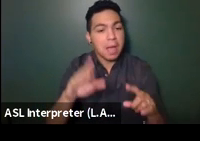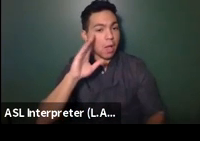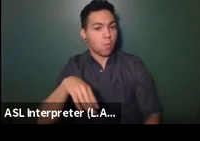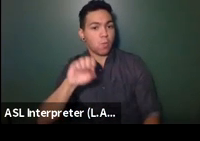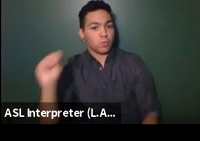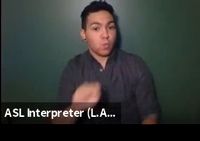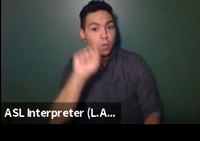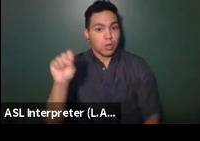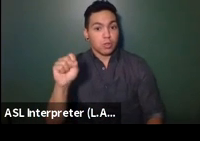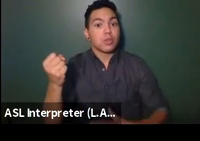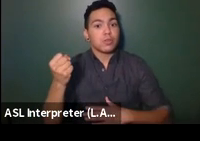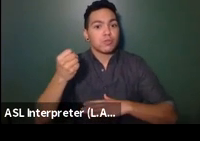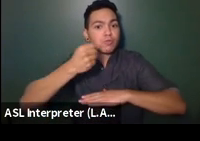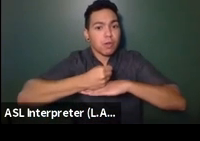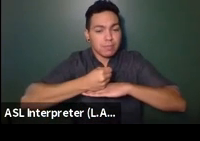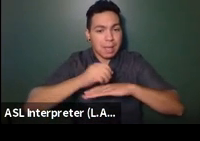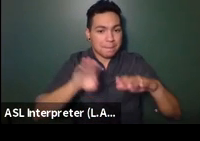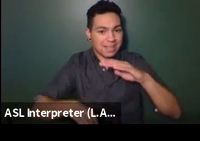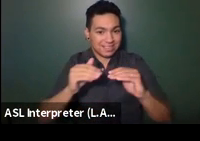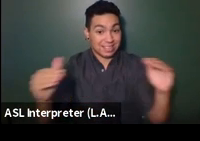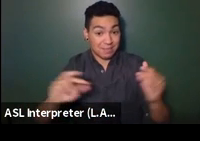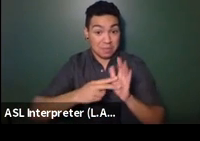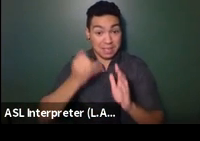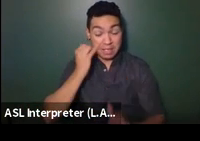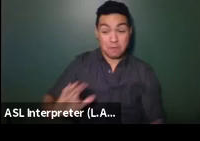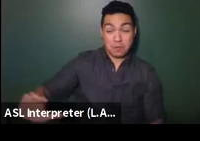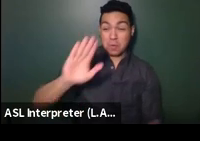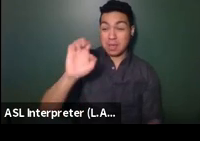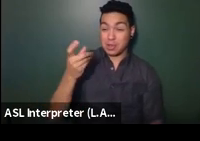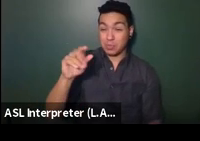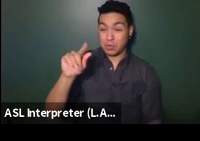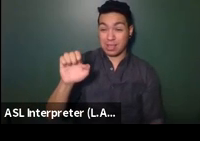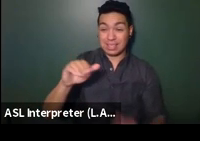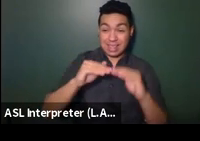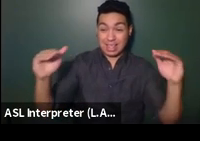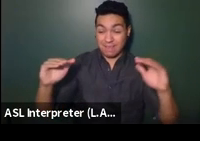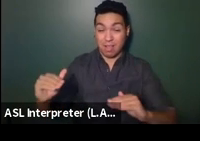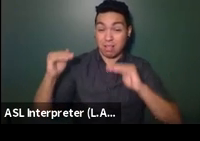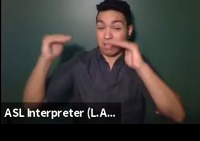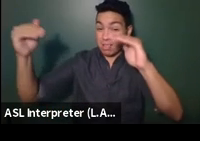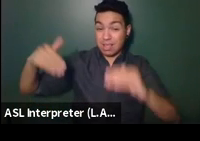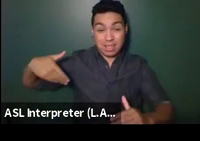ESD 113 - Andrew Hickman: was shut down at the basic level, so if you don't have your enterprise level yet by your district, if that's the choice, your district has made